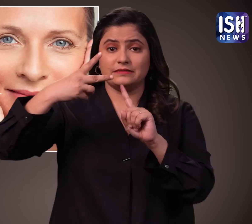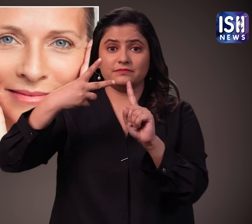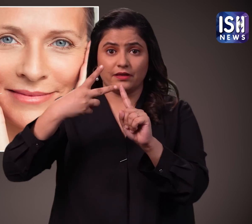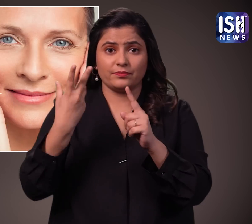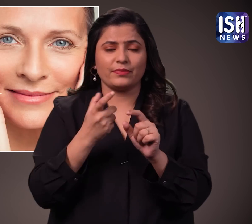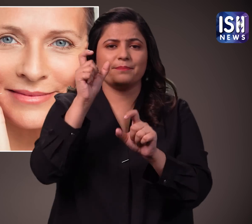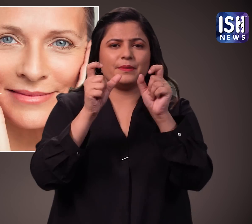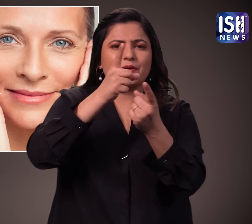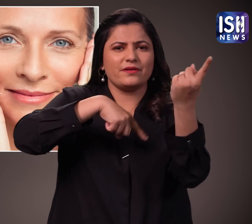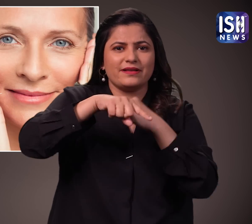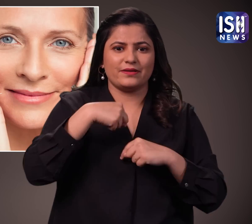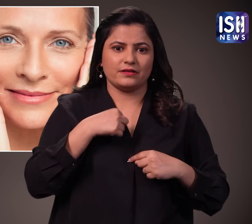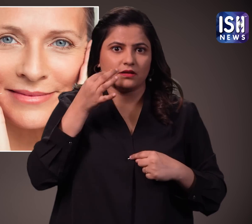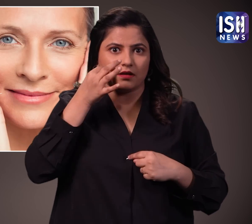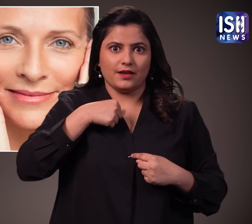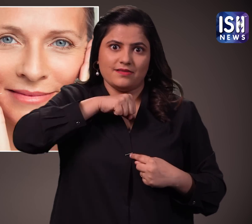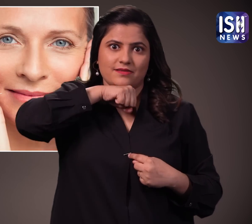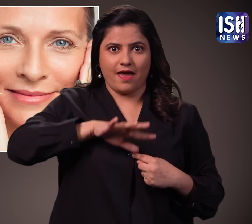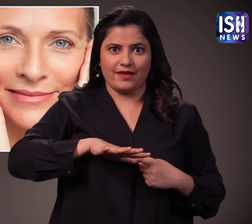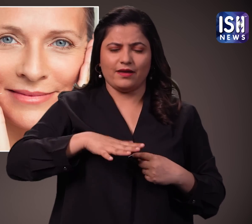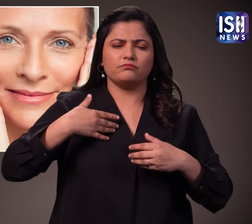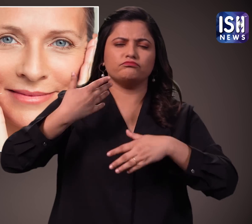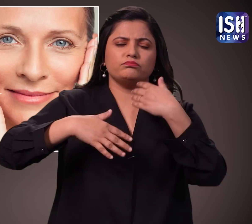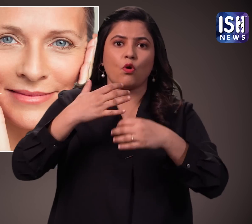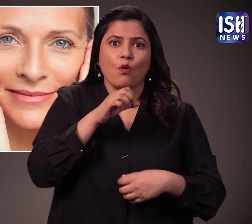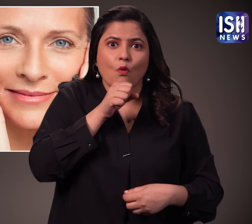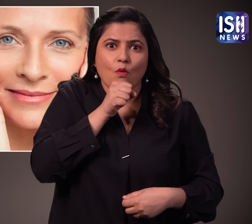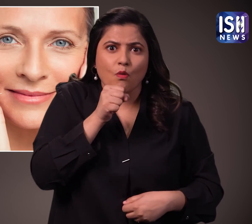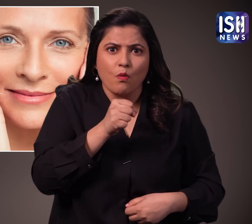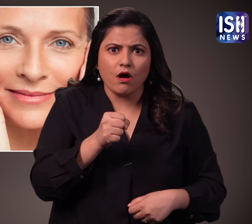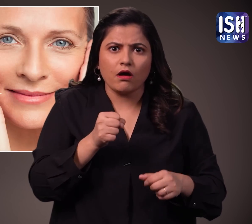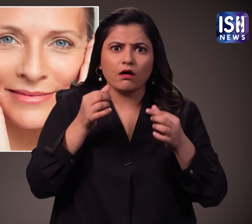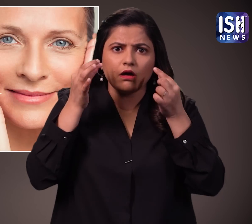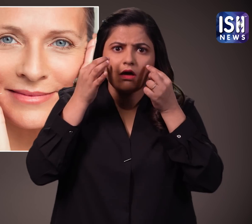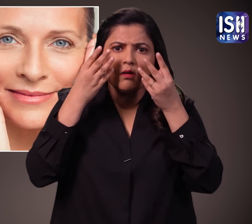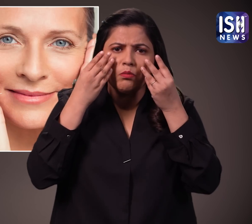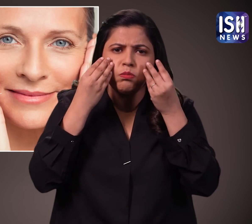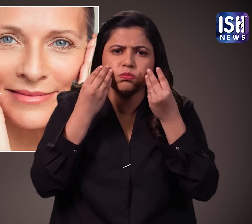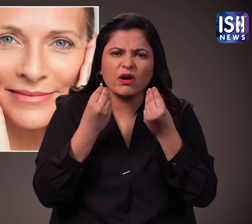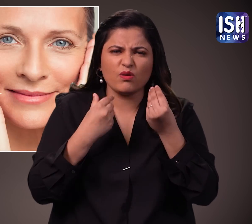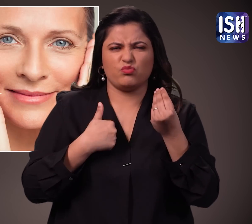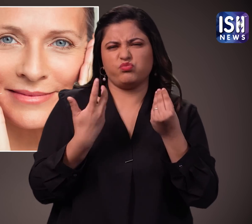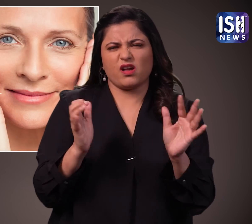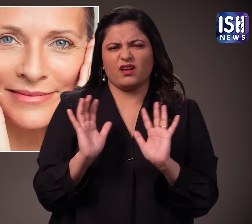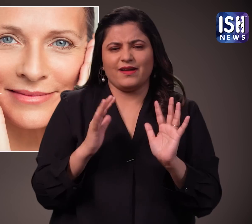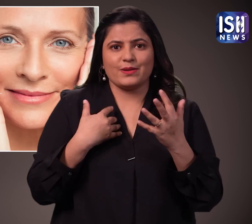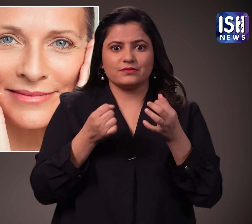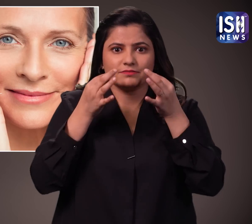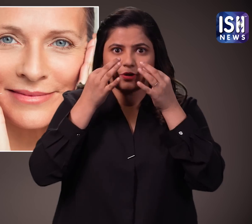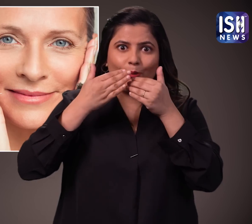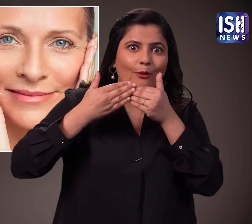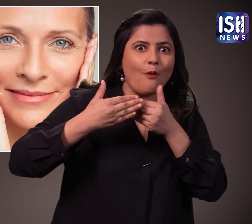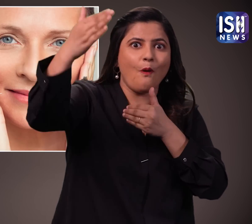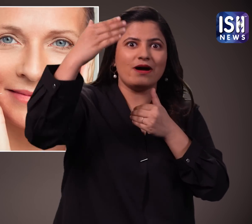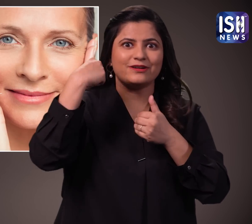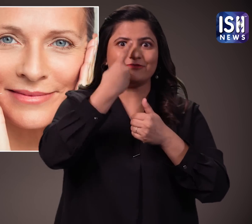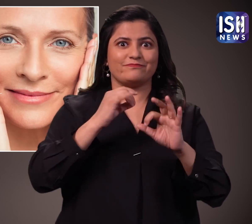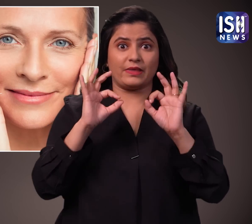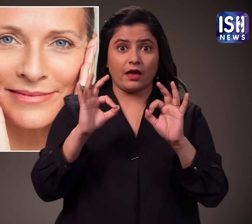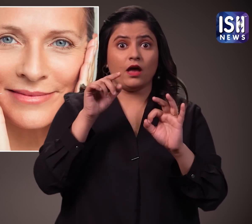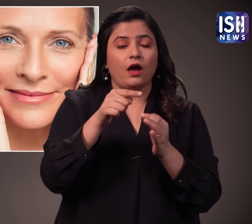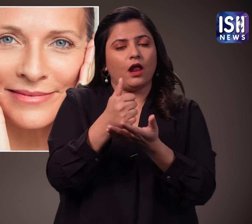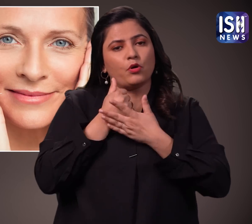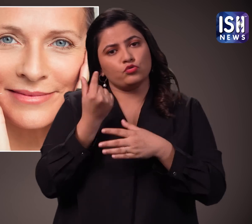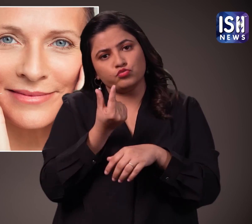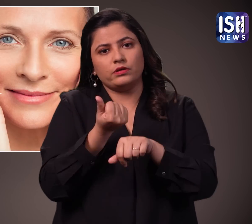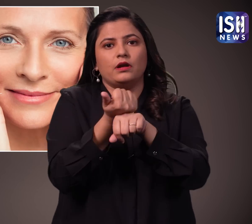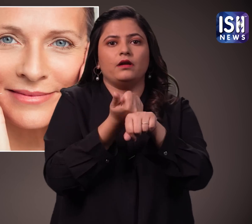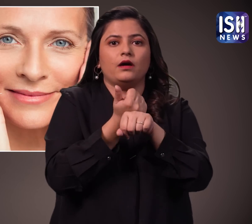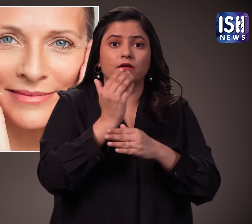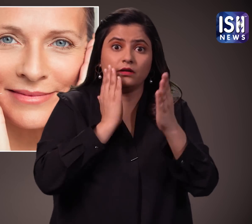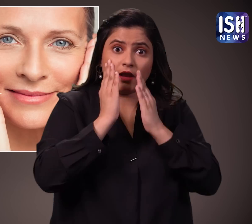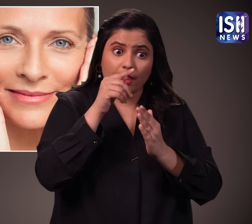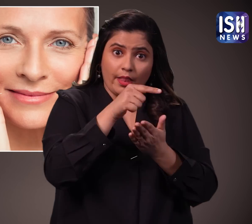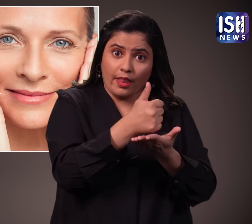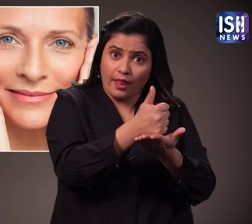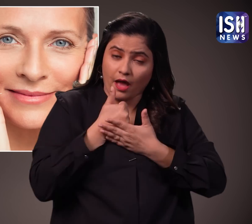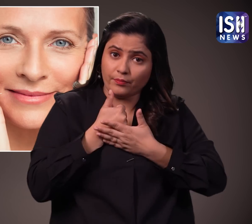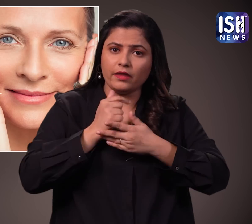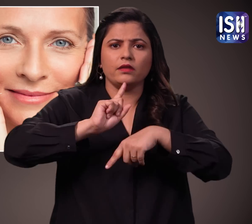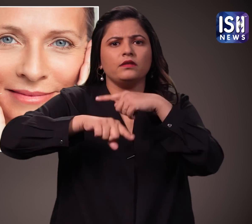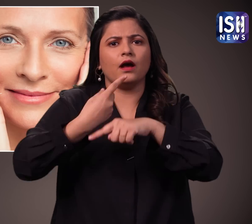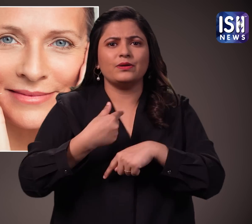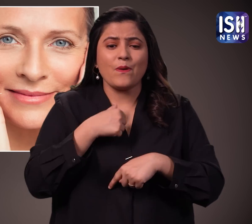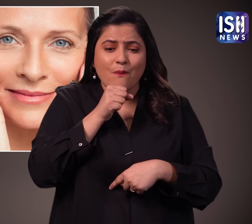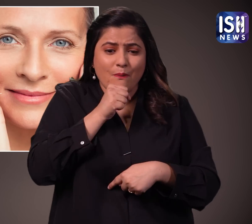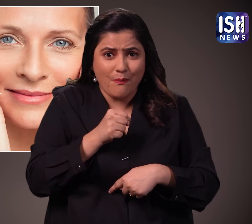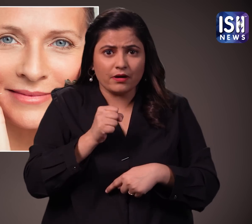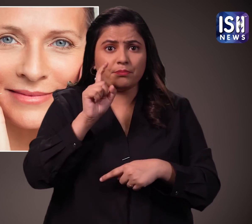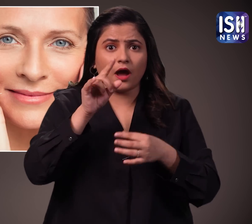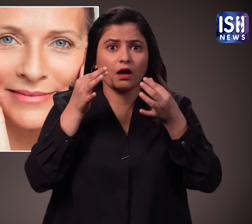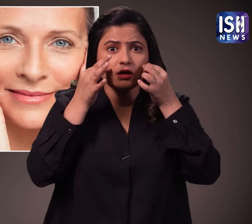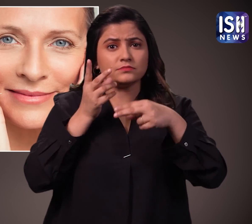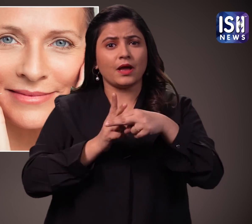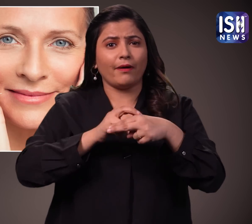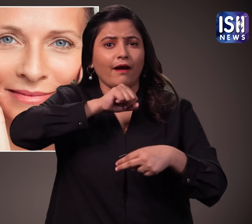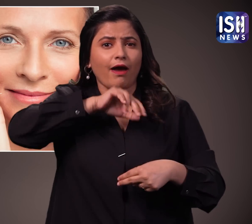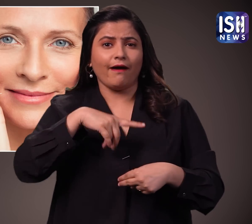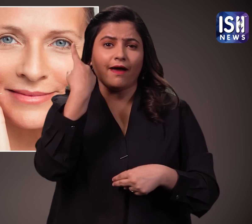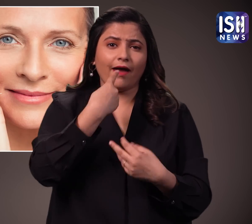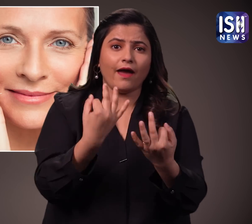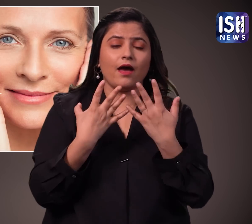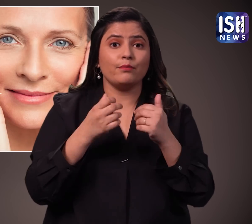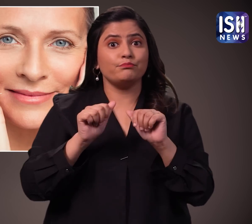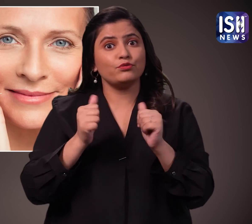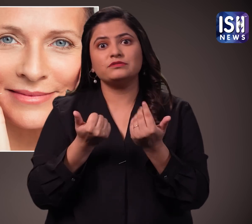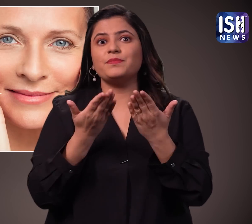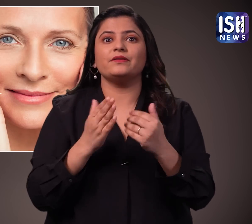2. Prevents premature skin ageing: Ghee helps remove most of the signs of skin ageing and increases skin glow if applied properly & regularly.